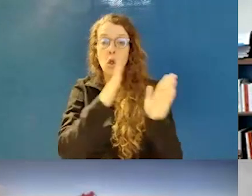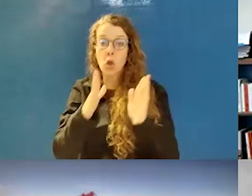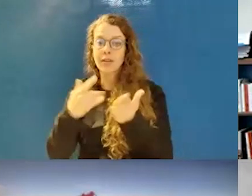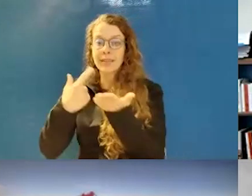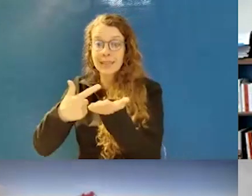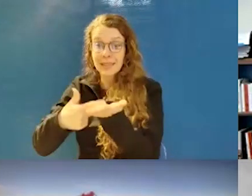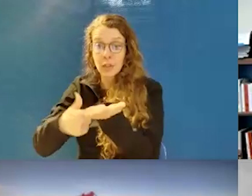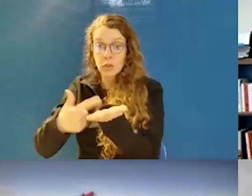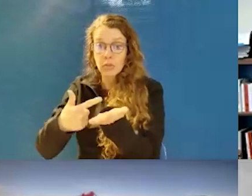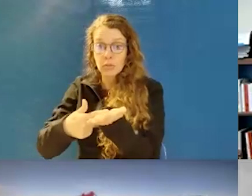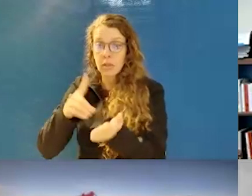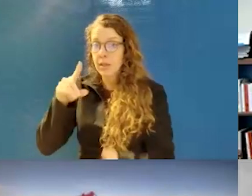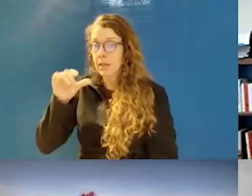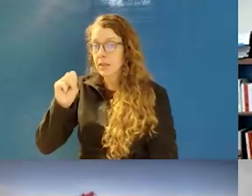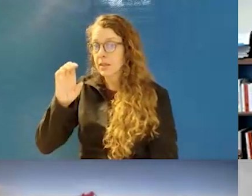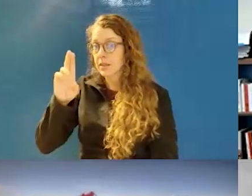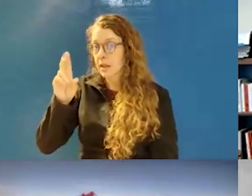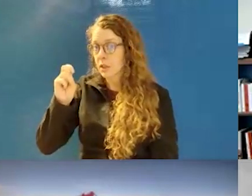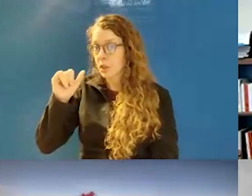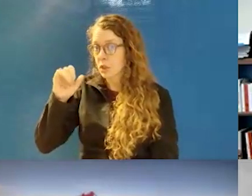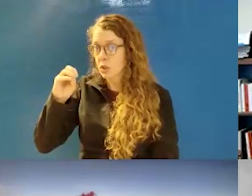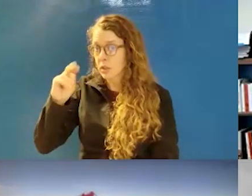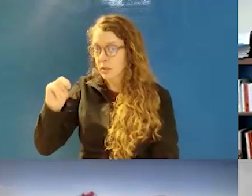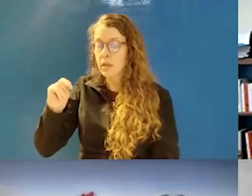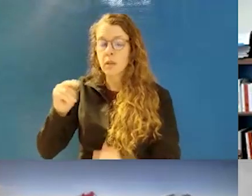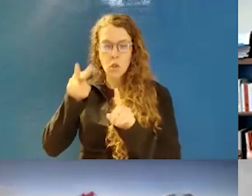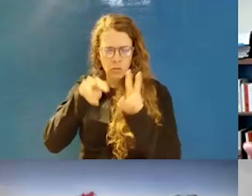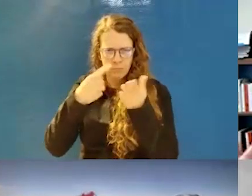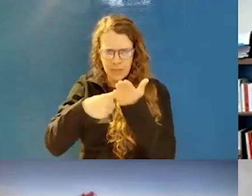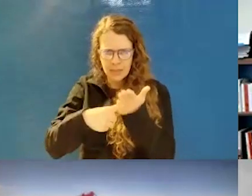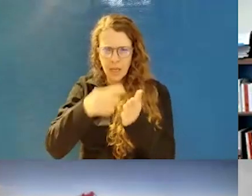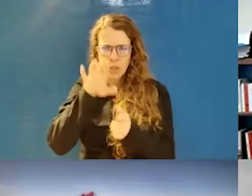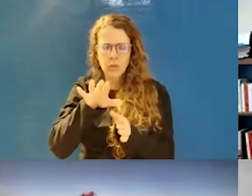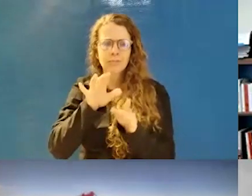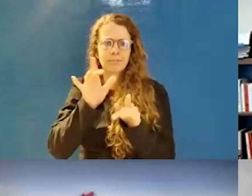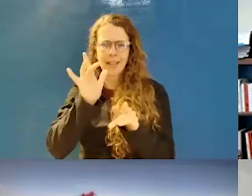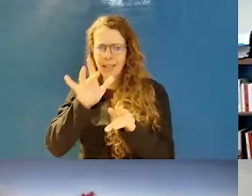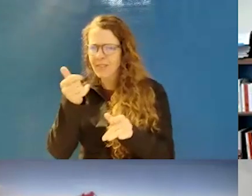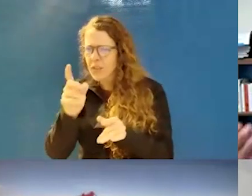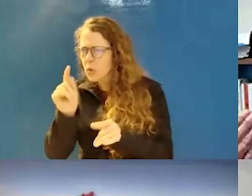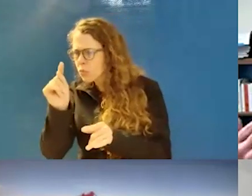Because that's probably the next easiest thing to do. So they look in the discussions, they click into a couple of discussions.